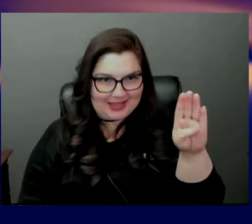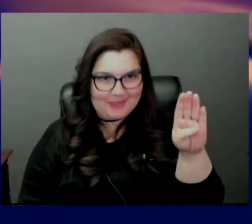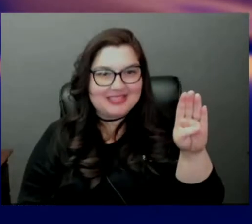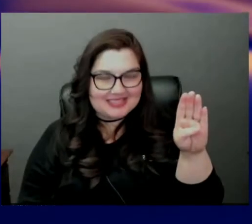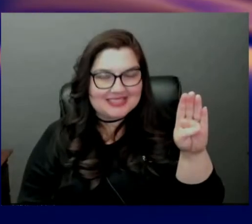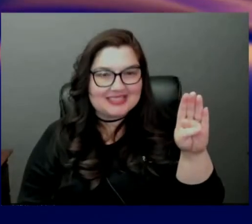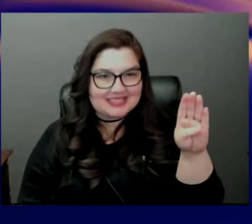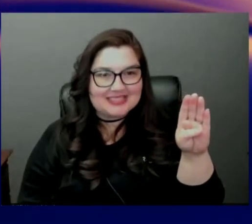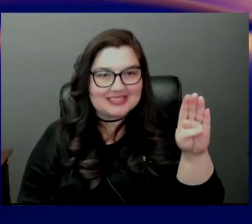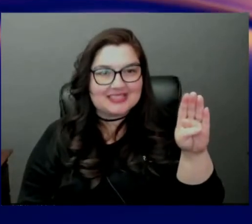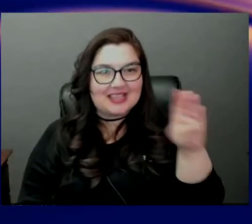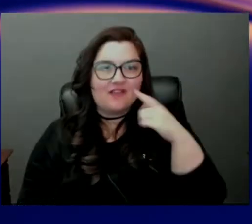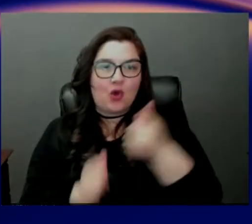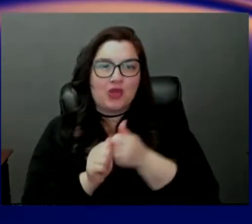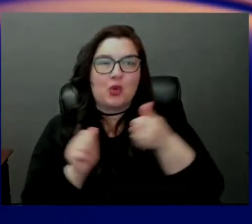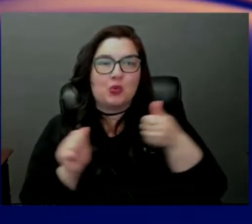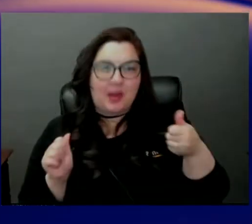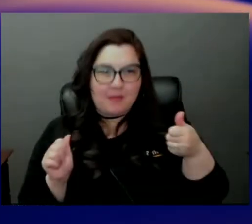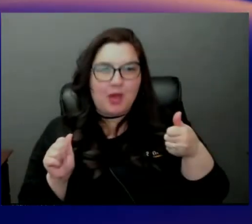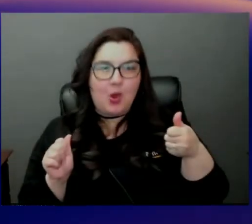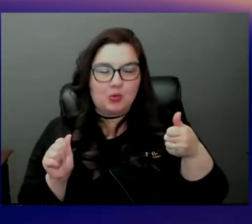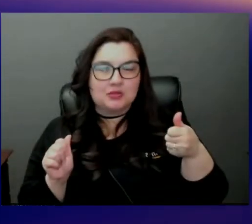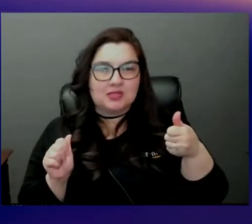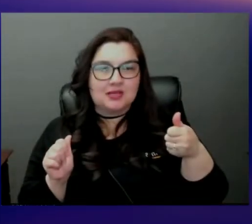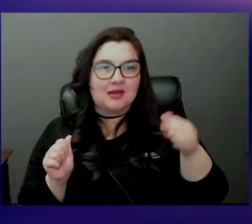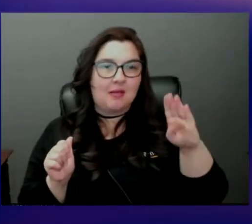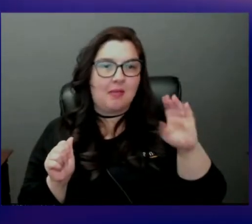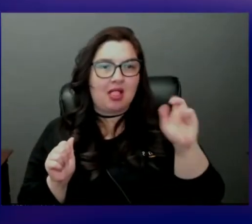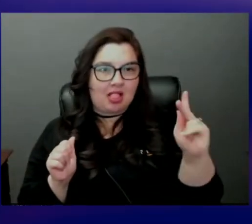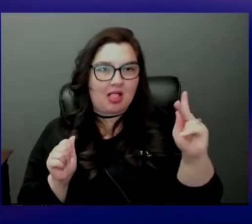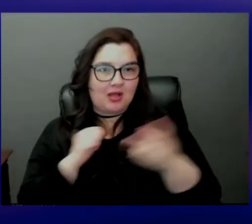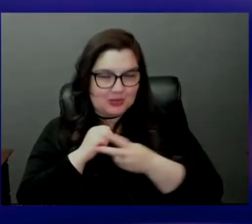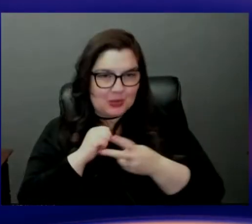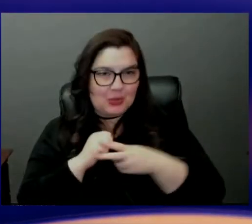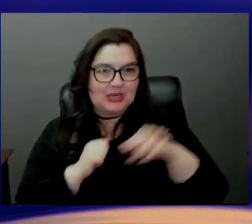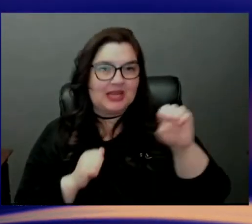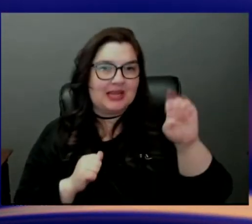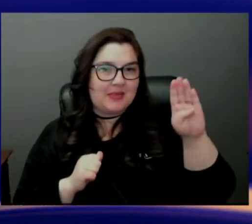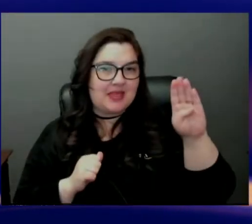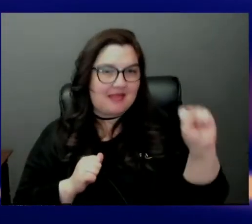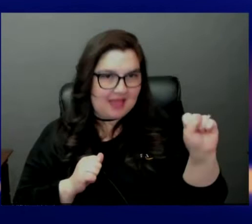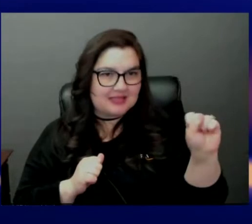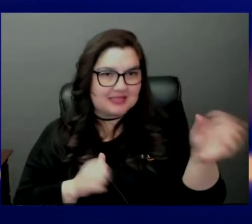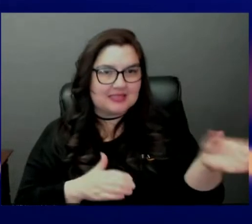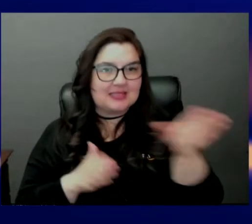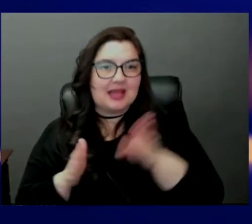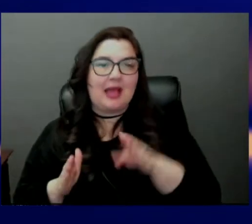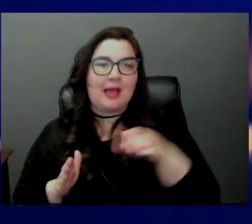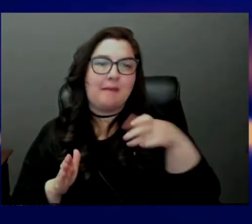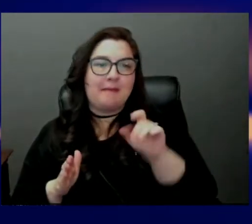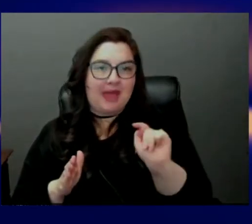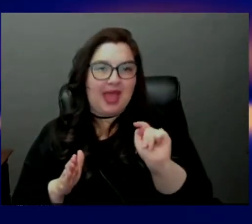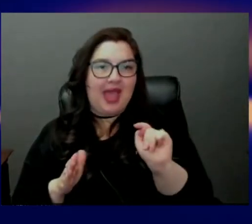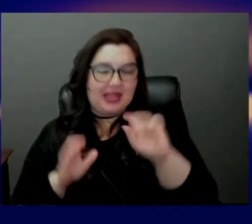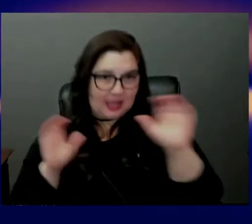to the remote block storage that's EPS and then packet performance. It's also continuing to increase, and you're gonna see us continue to invest